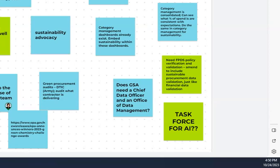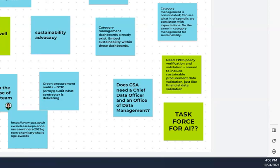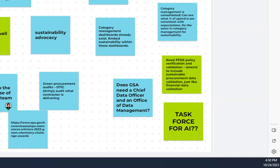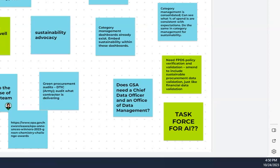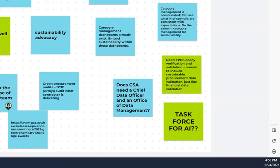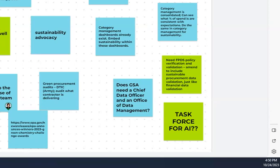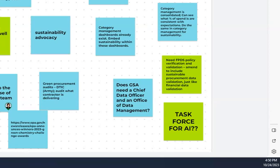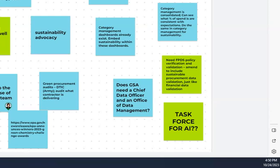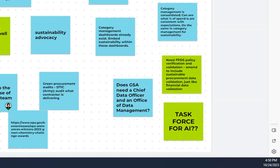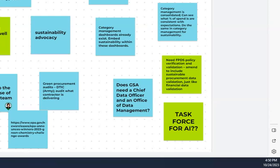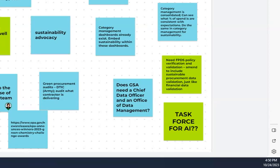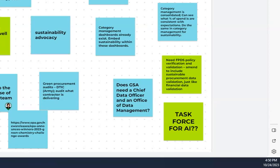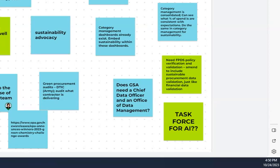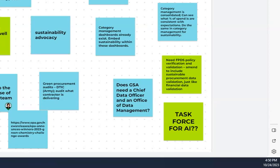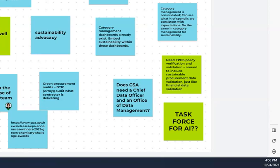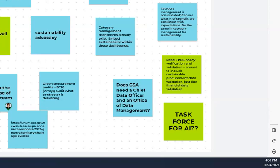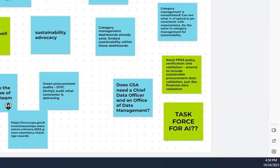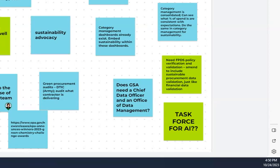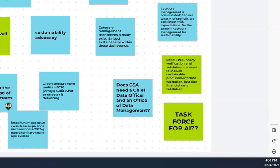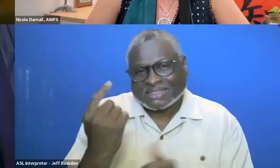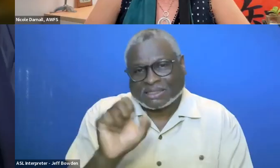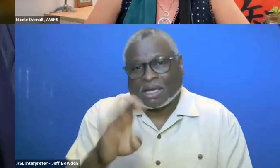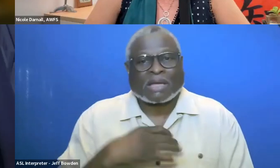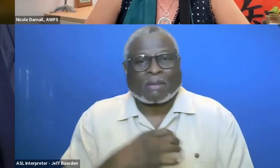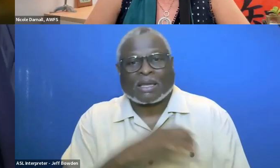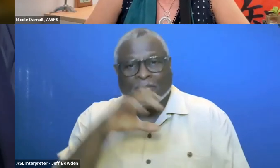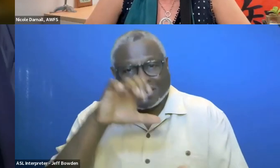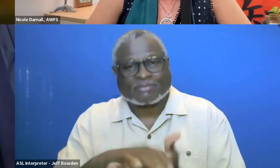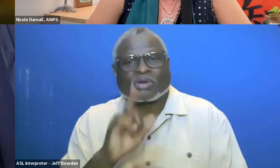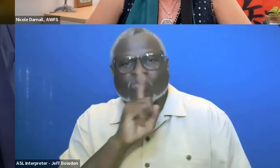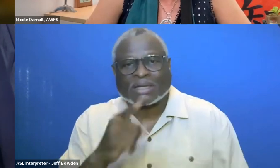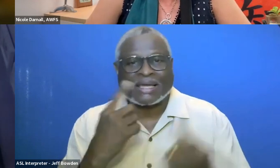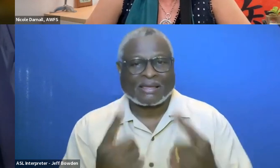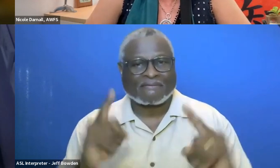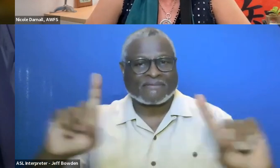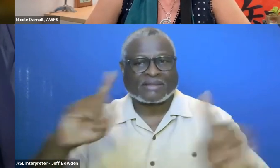It is something that this Subcommittee believed to be a really effective form of learning.